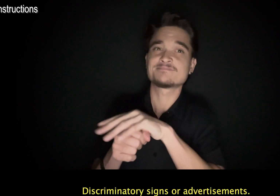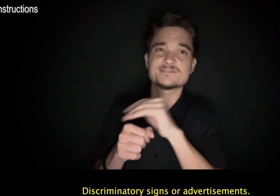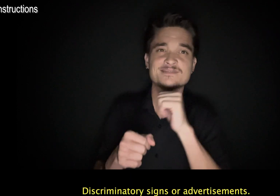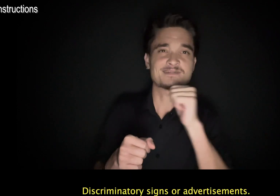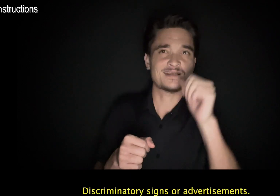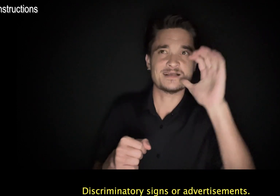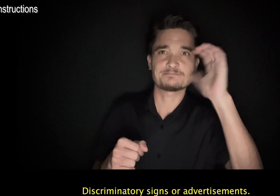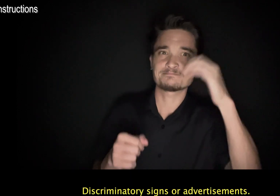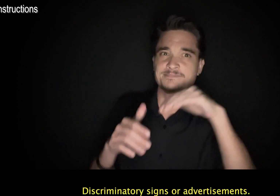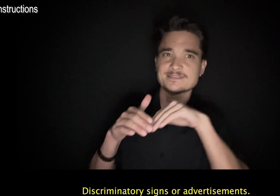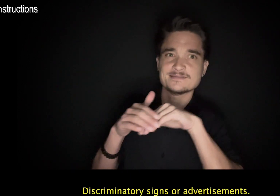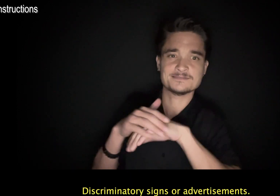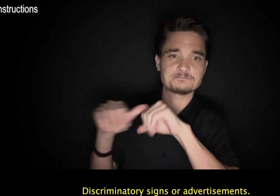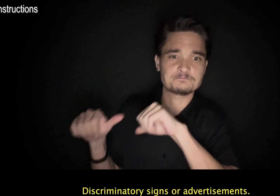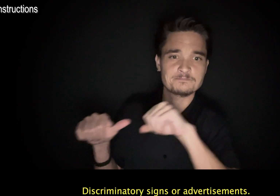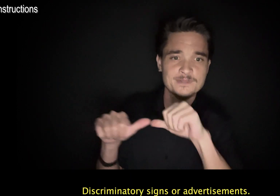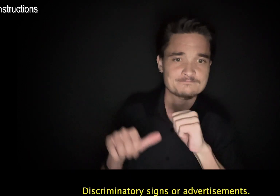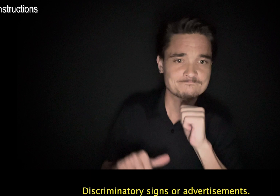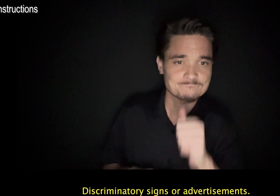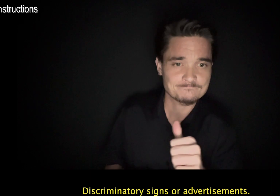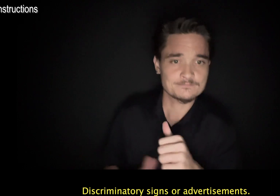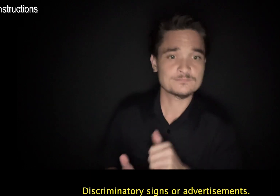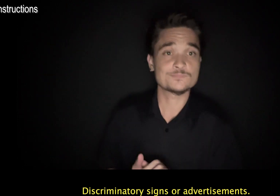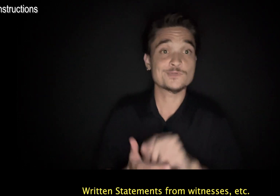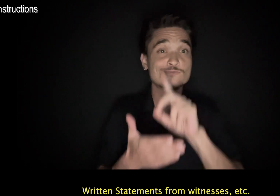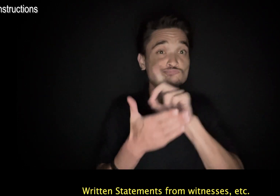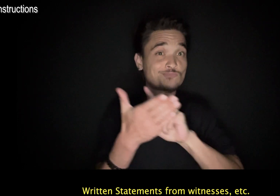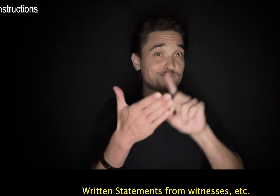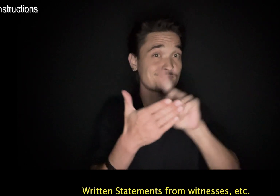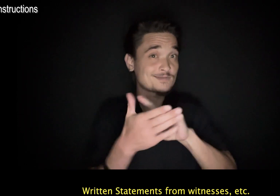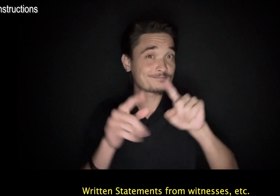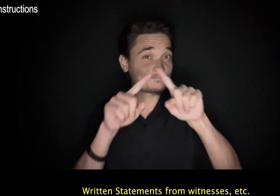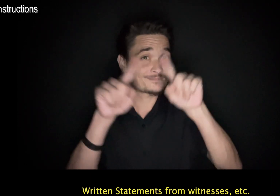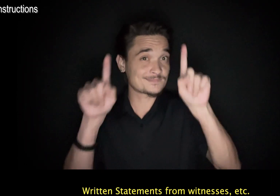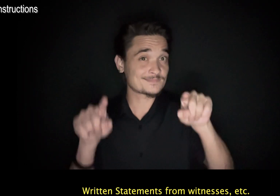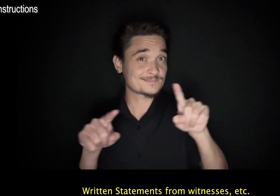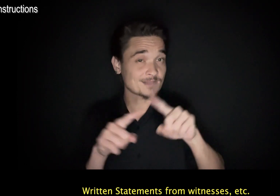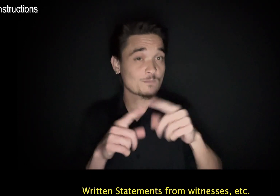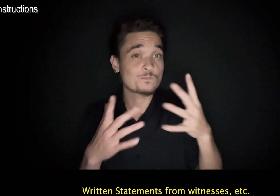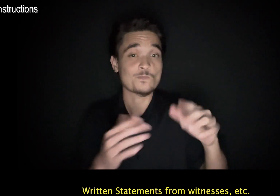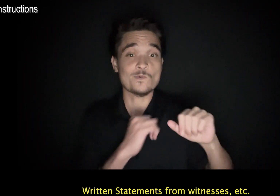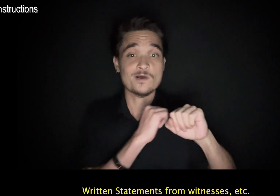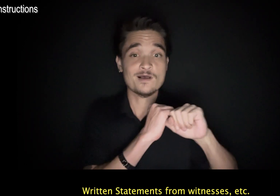Discriminatory signs or advertisements. Written Statements from witnesses, etc.